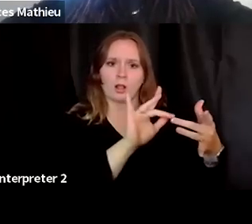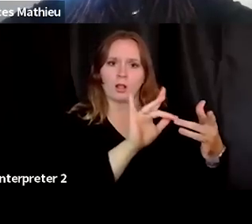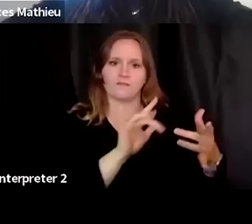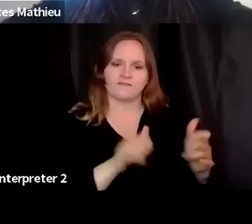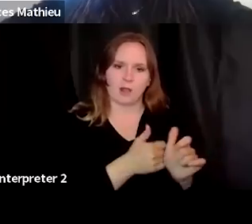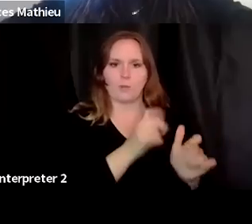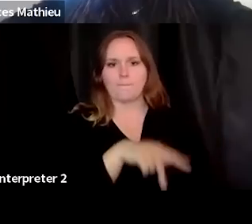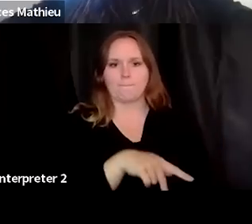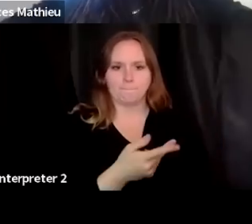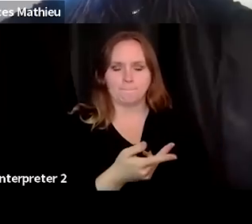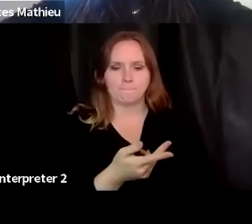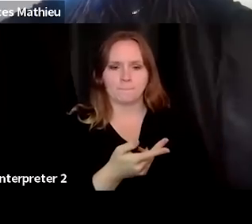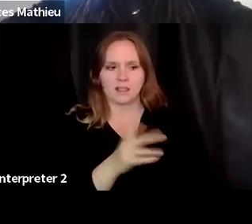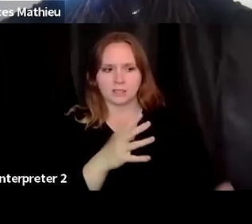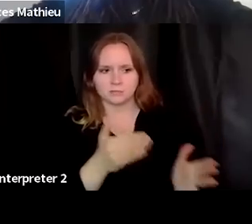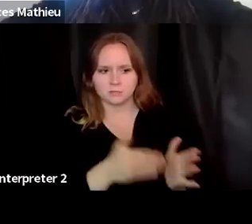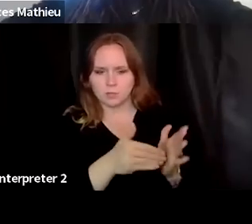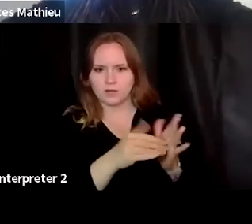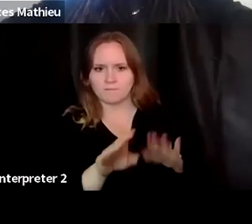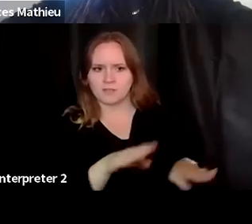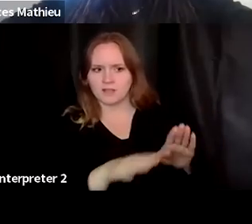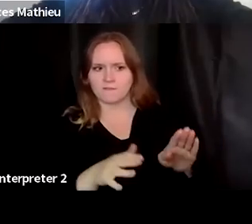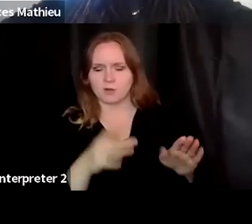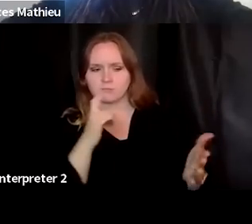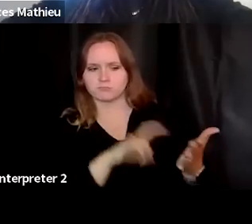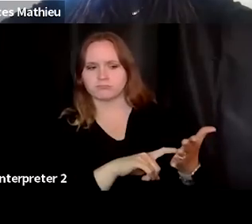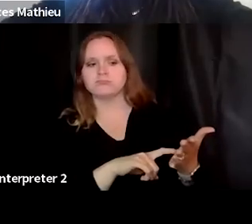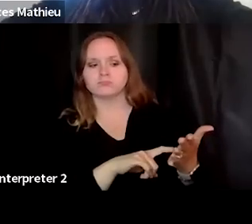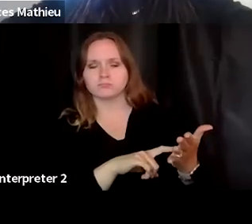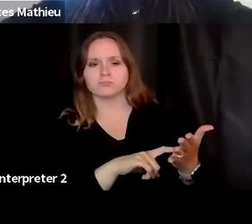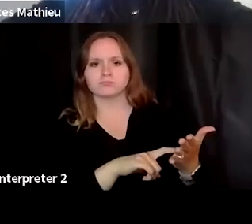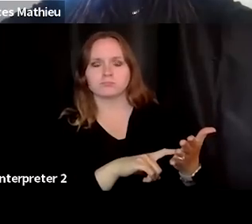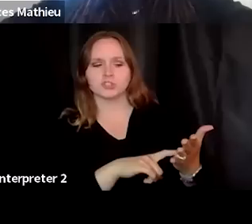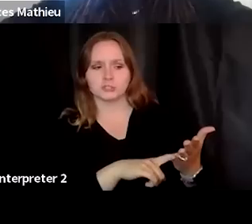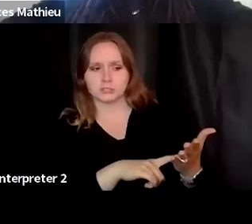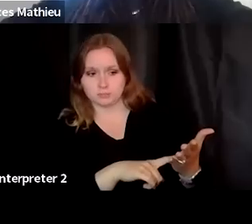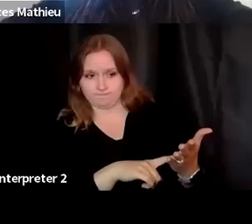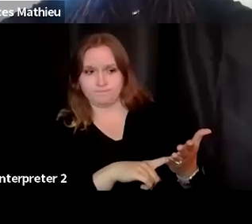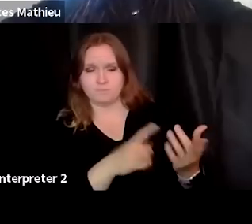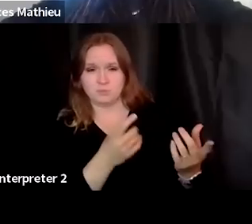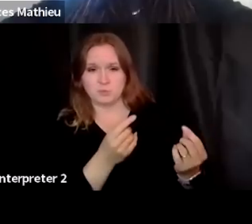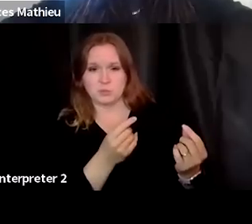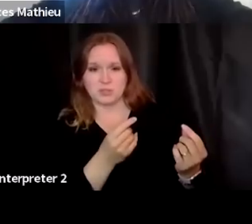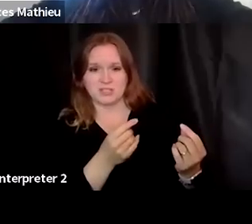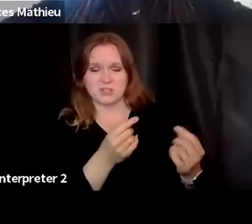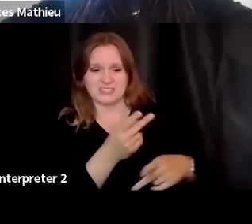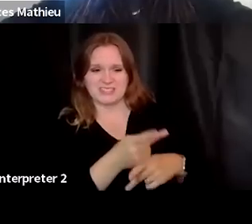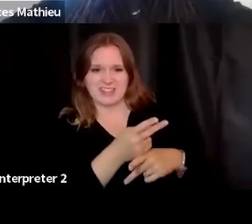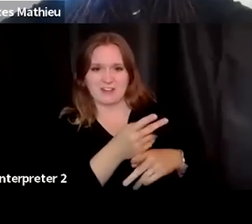the repetitive behaviors coming back, acknowledging it and seeing if we can kind of catch it a little earlier as opposed to waiting until it gets to the point